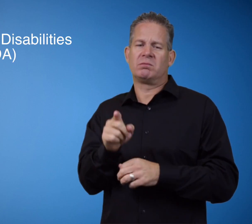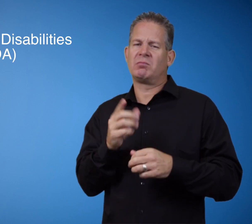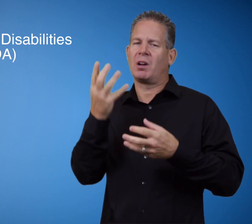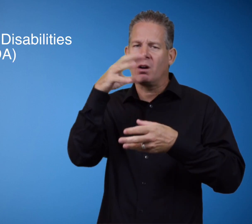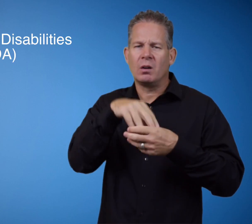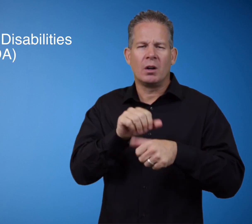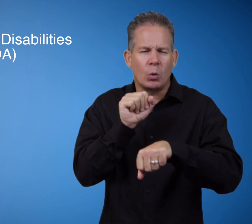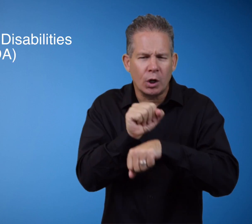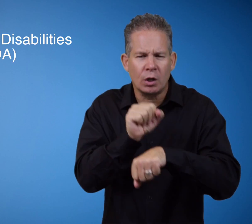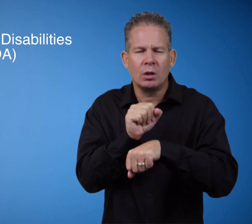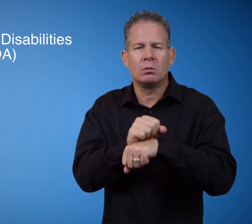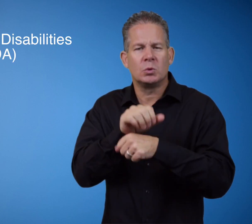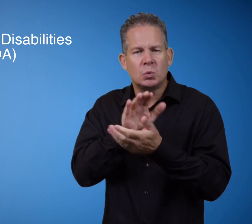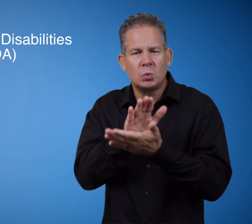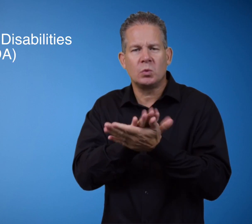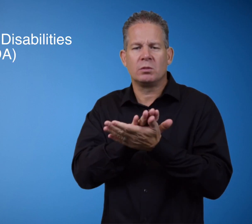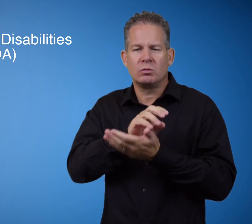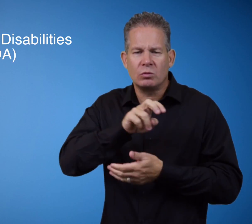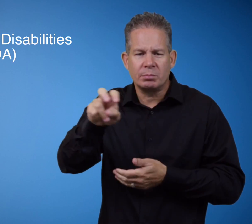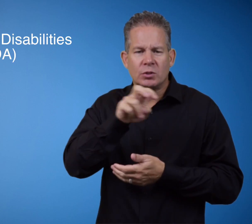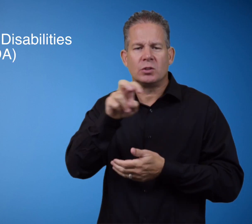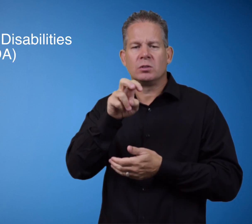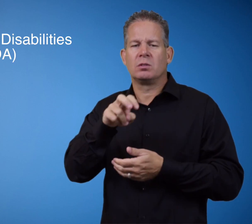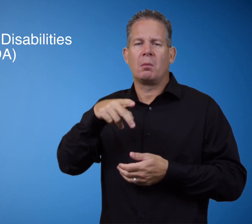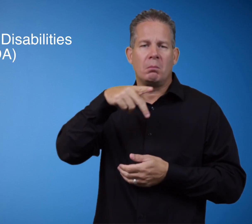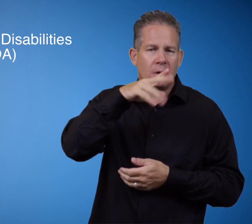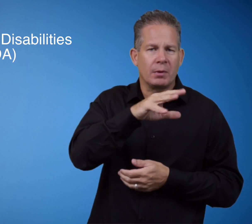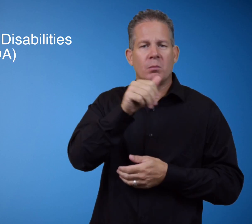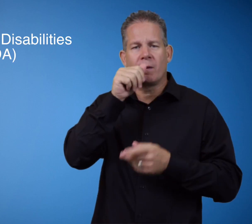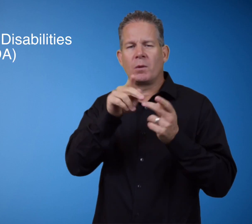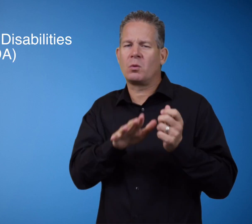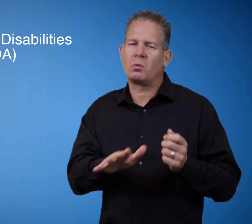This also covers work, school, transportation, and all public